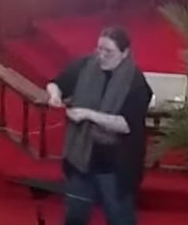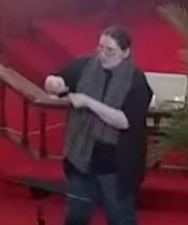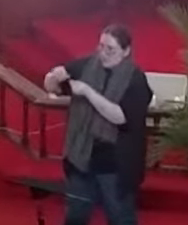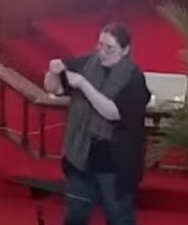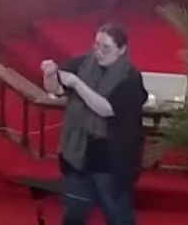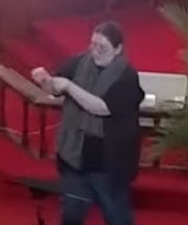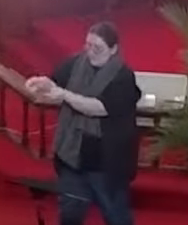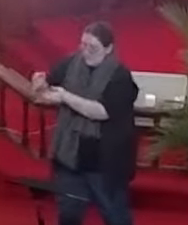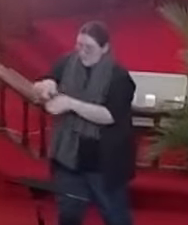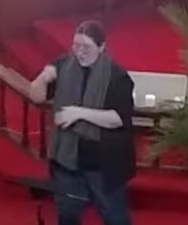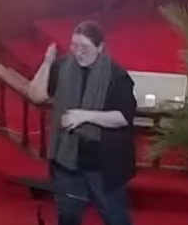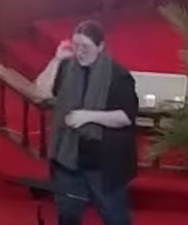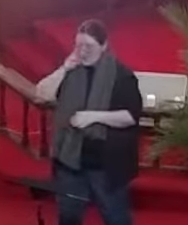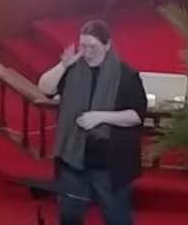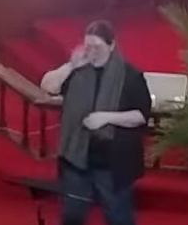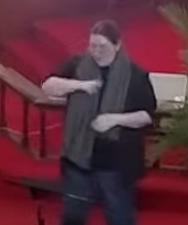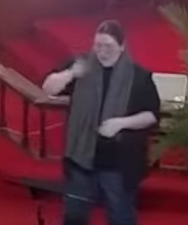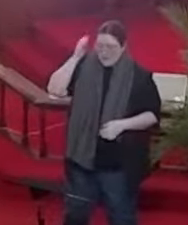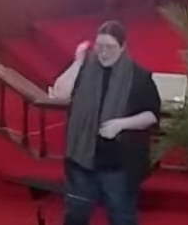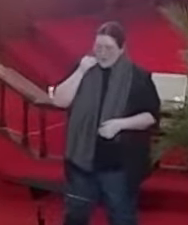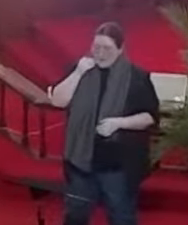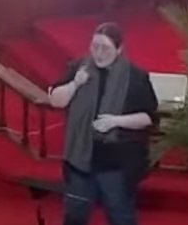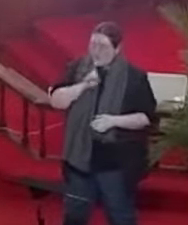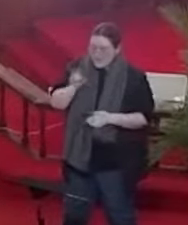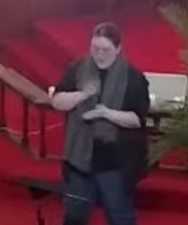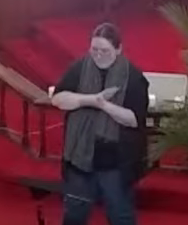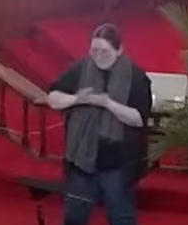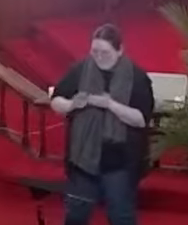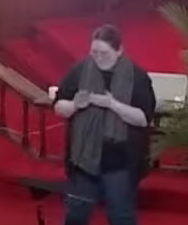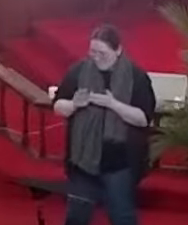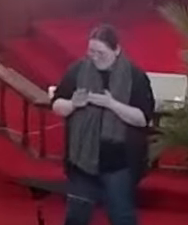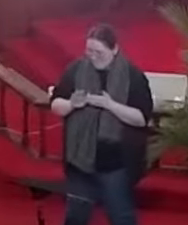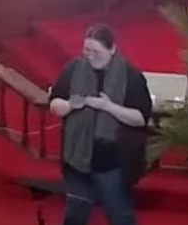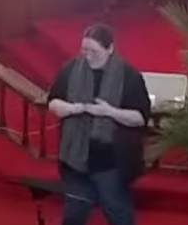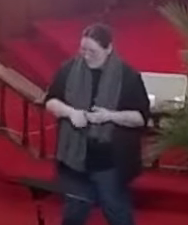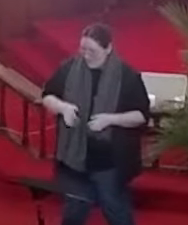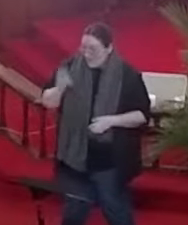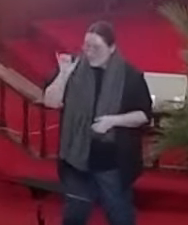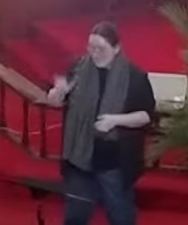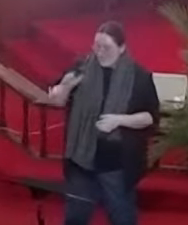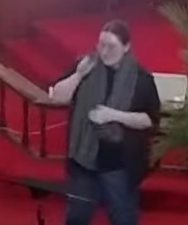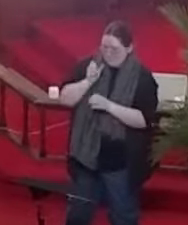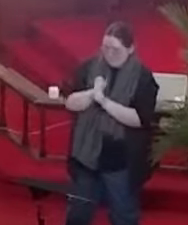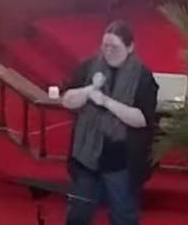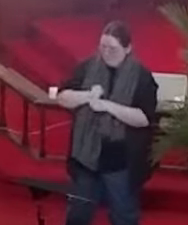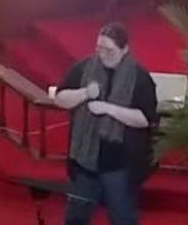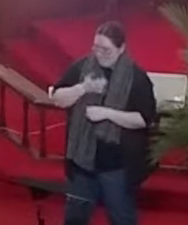and placed it back on the man's head, totally healed. Well that was it for me.